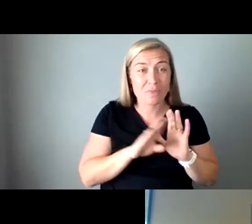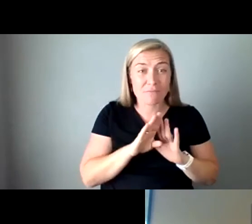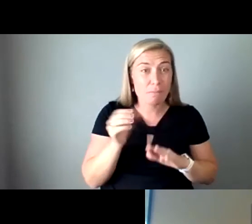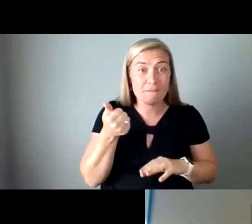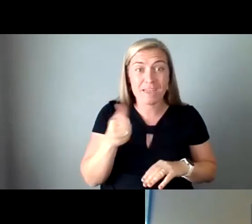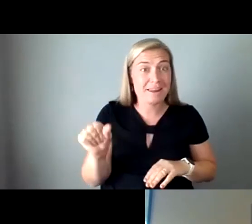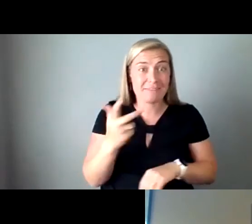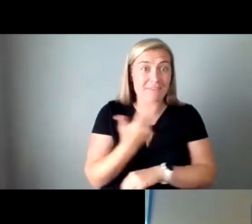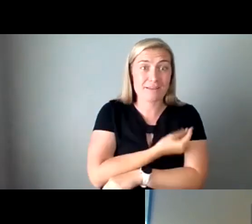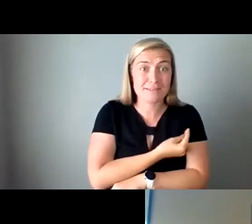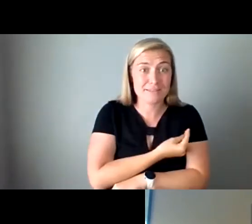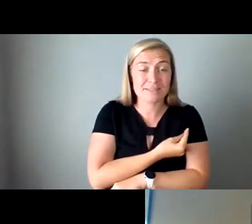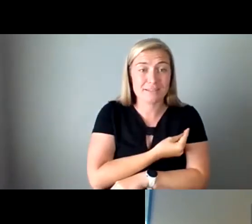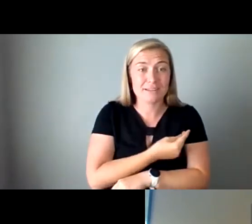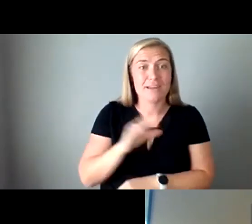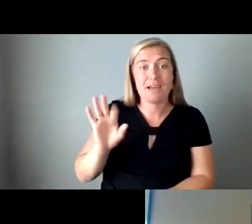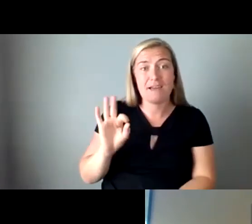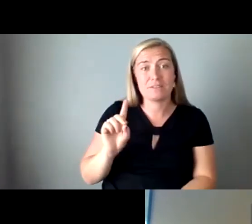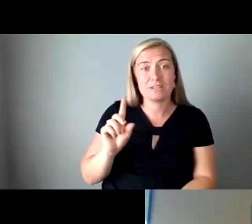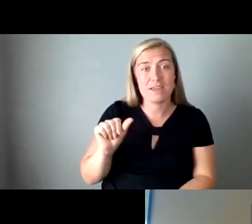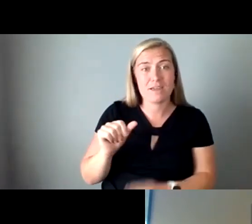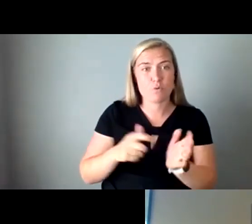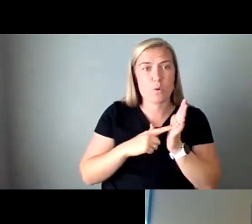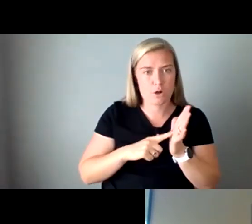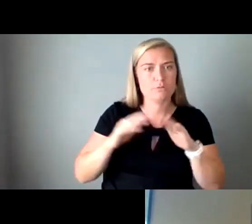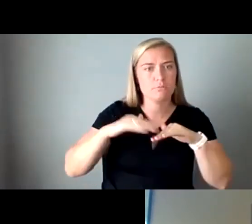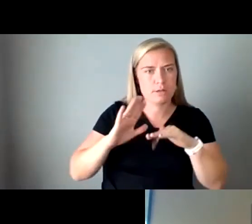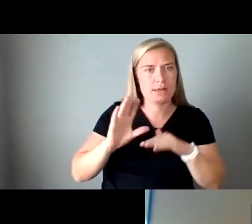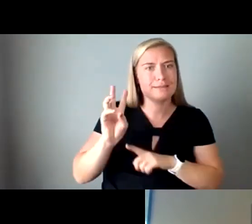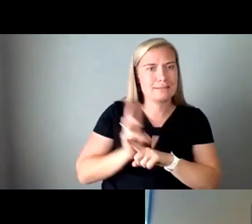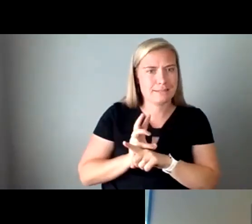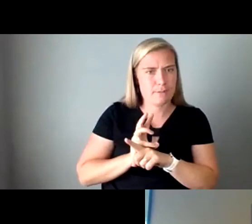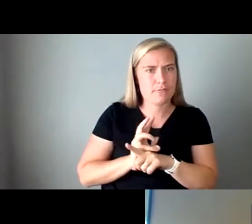what the FDA requires is six months of safety data. Only if you have six